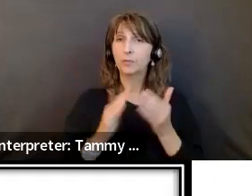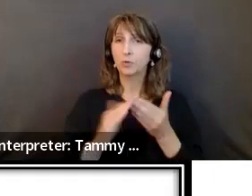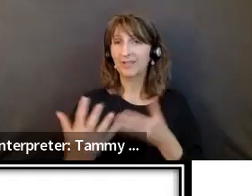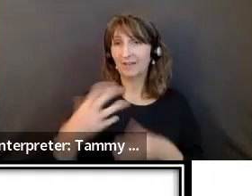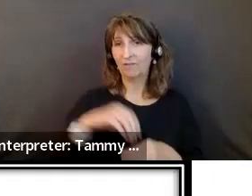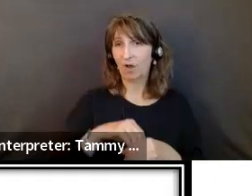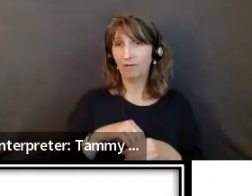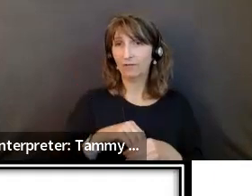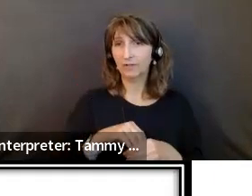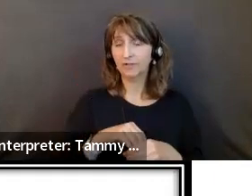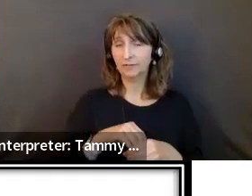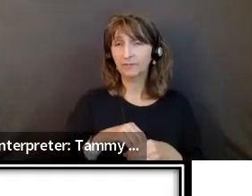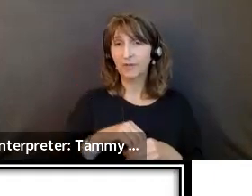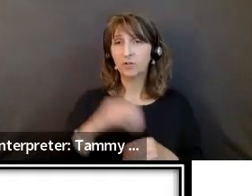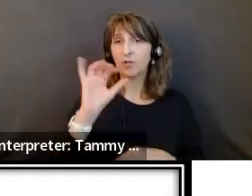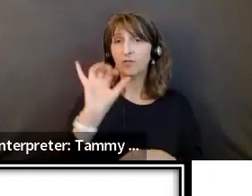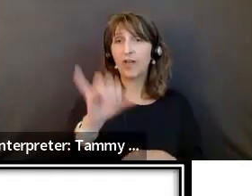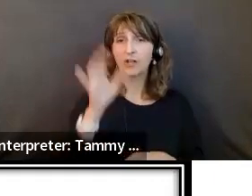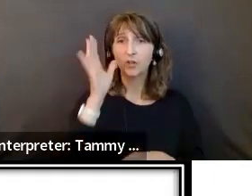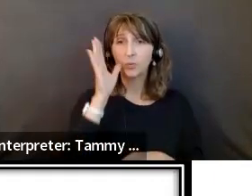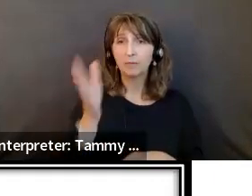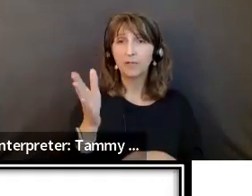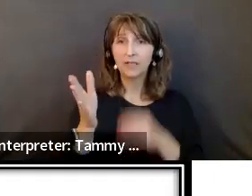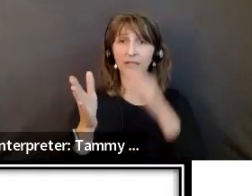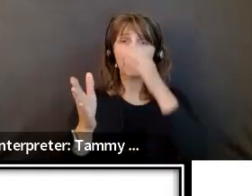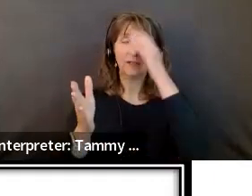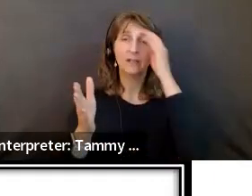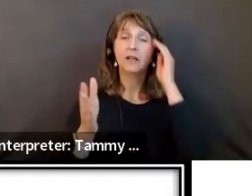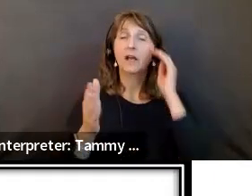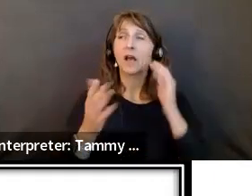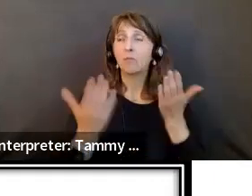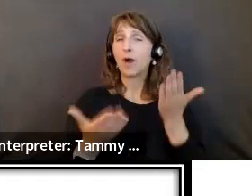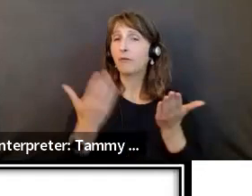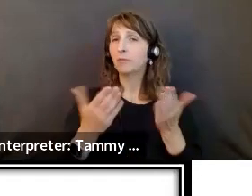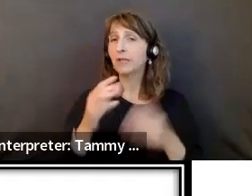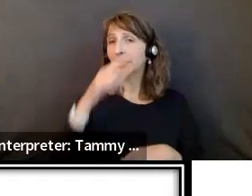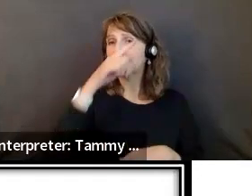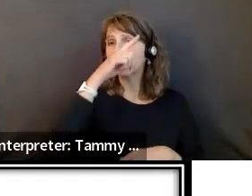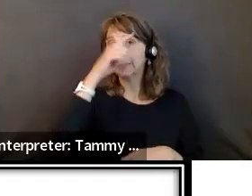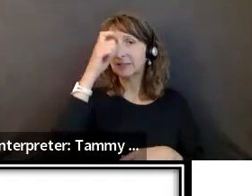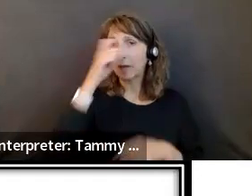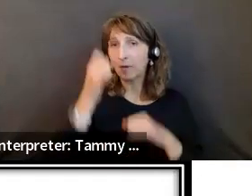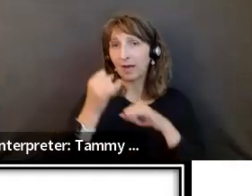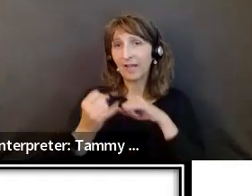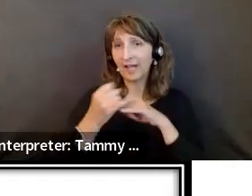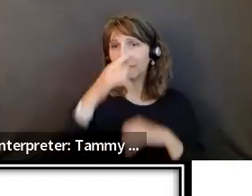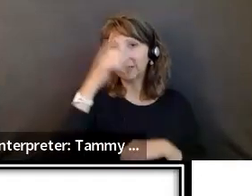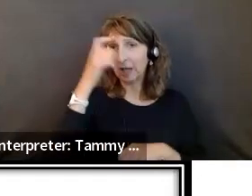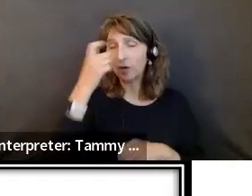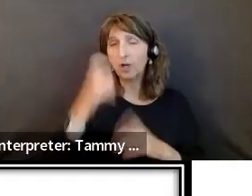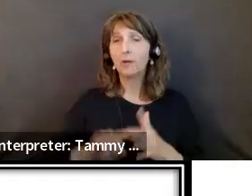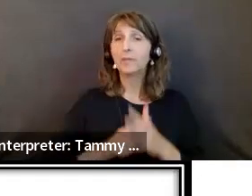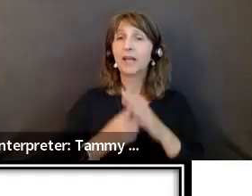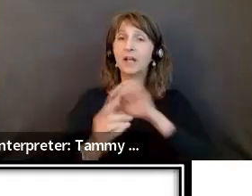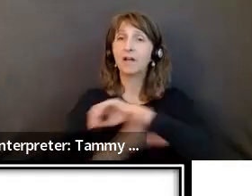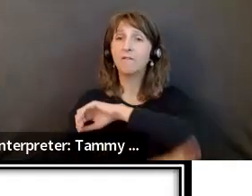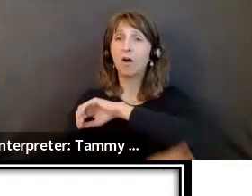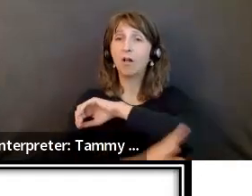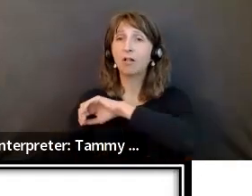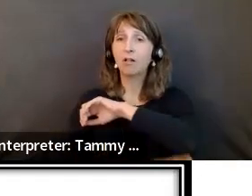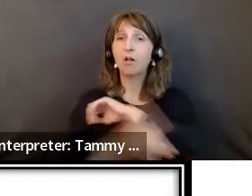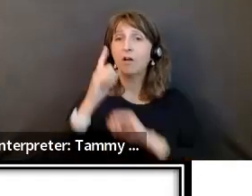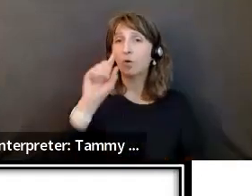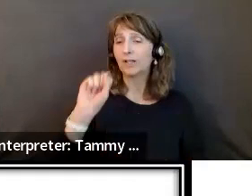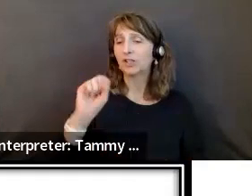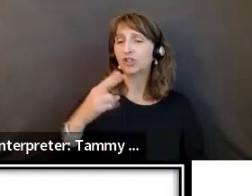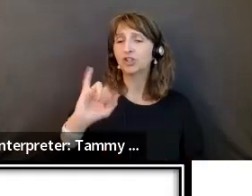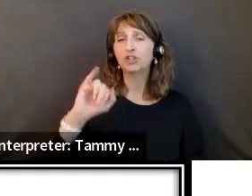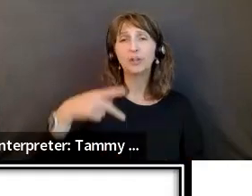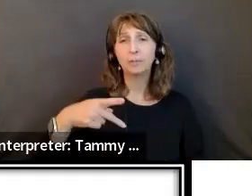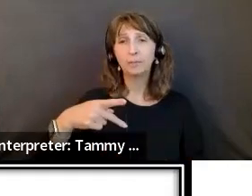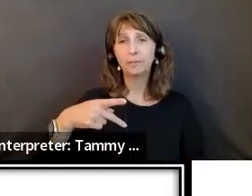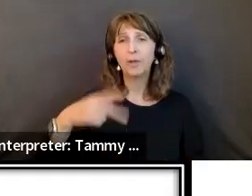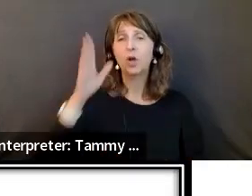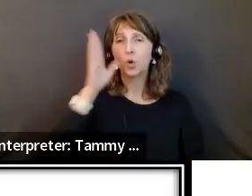Late summer, early fall. Potentially for this shot dashboard for the ship dashboard to be released.